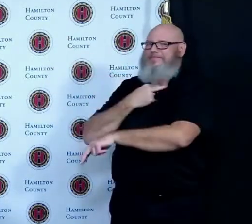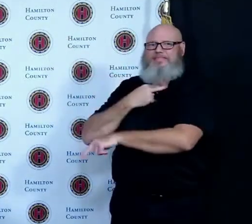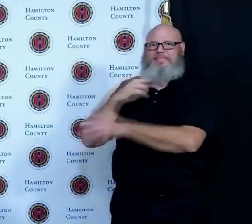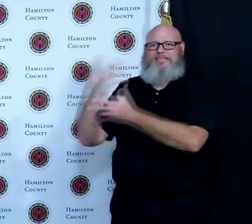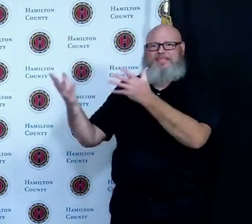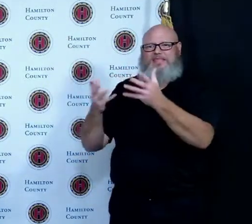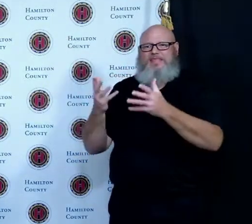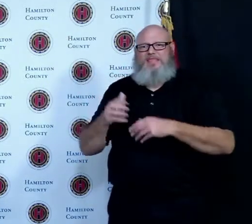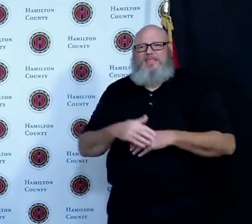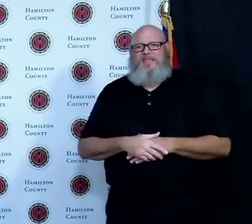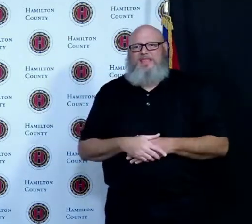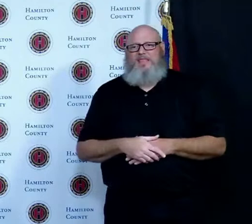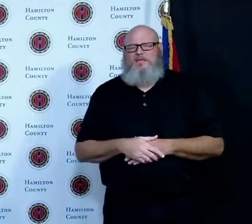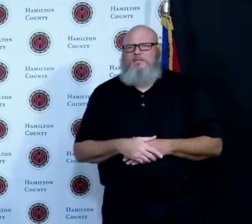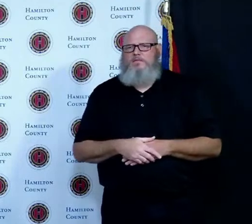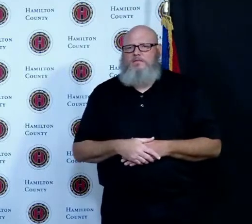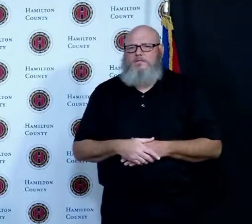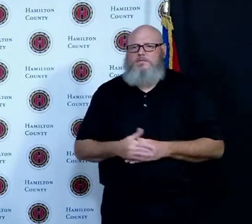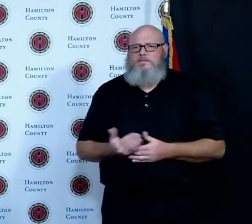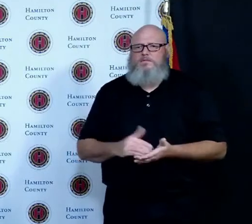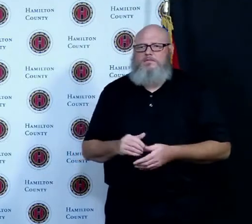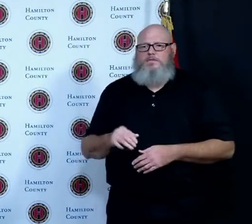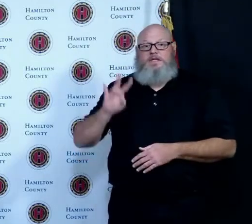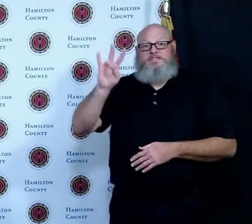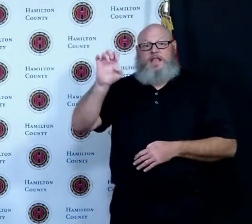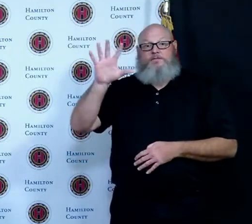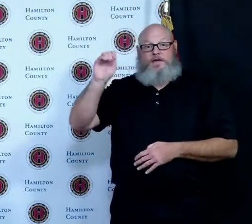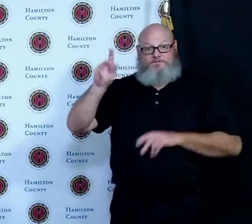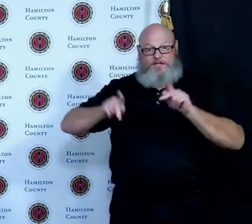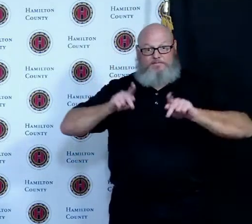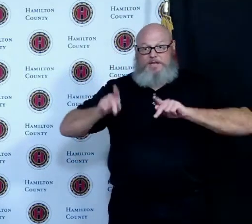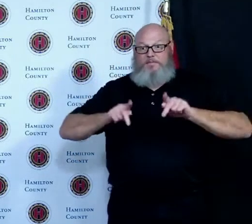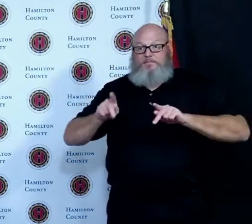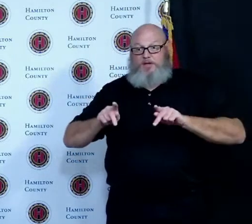that same burden and have not experienced any relief and in fact they've probably even seen